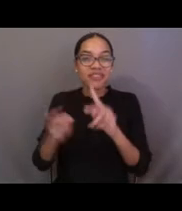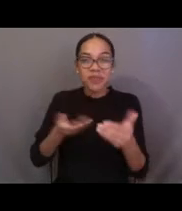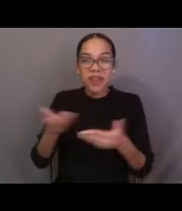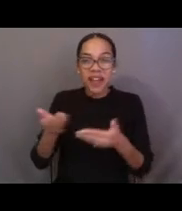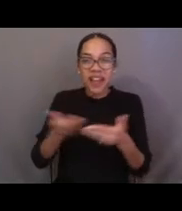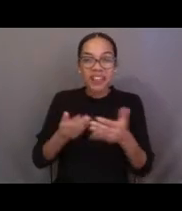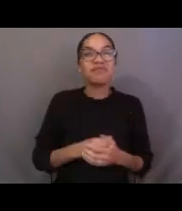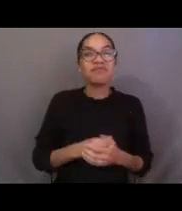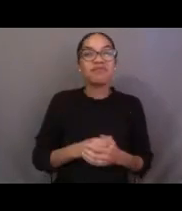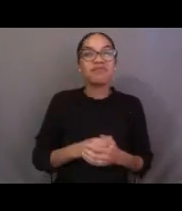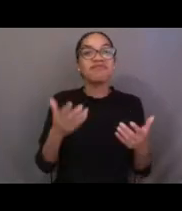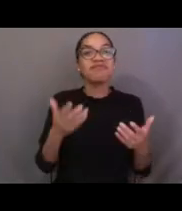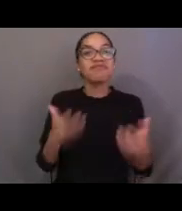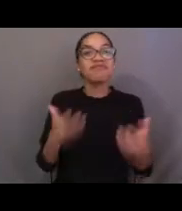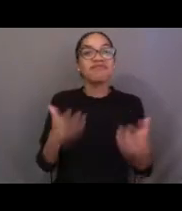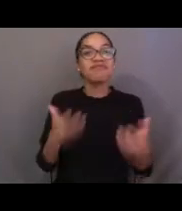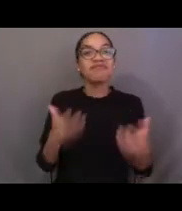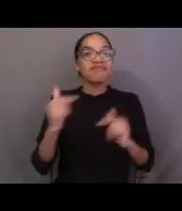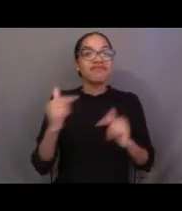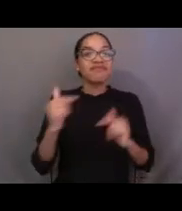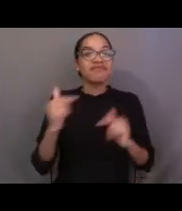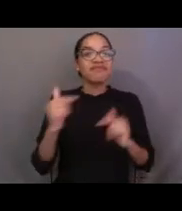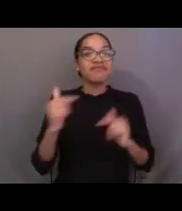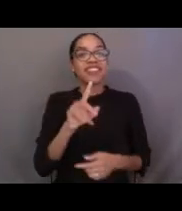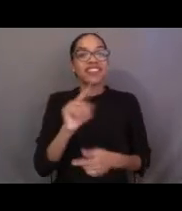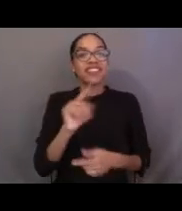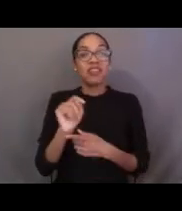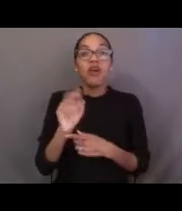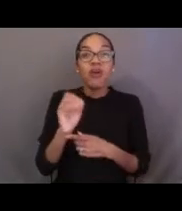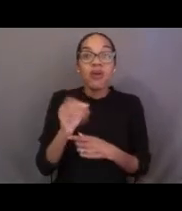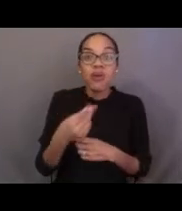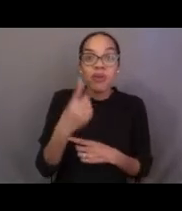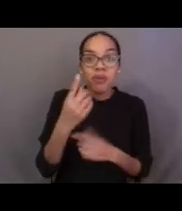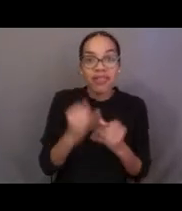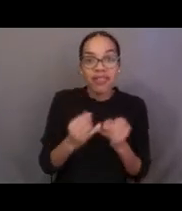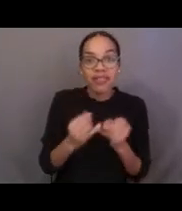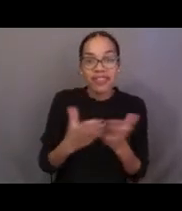I'm going to hand it over to Harriet. Oh, one last thing. I want to just think Krystal and Tricia,